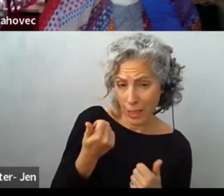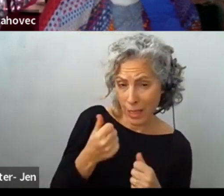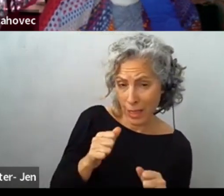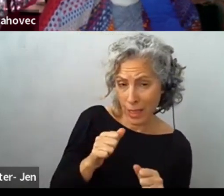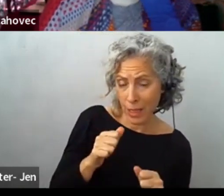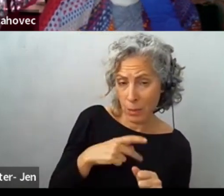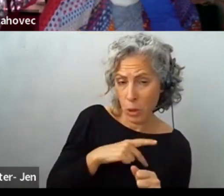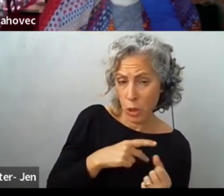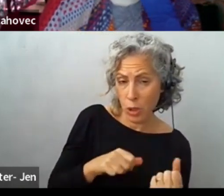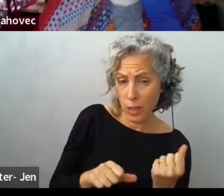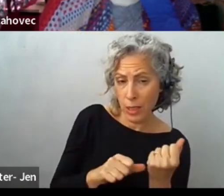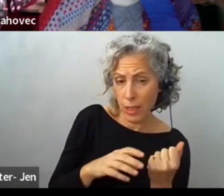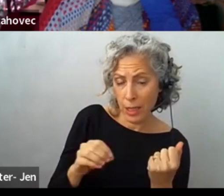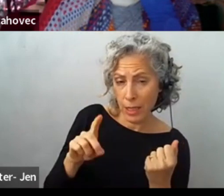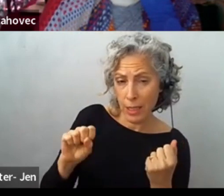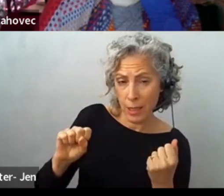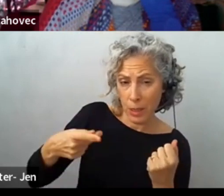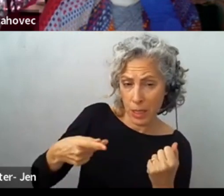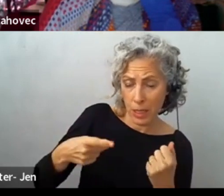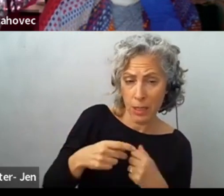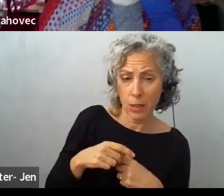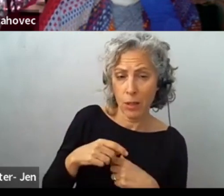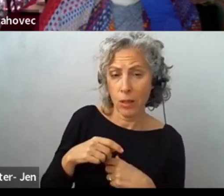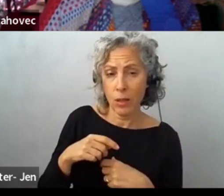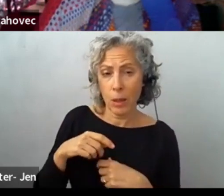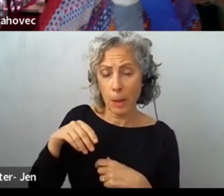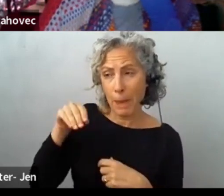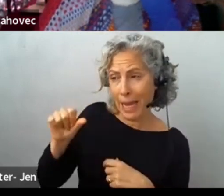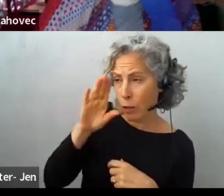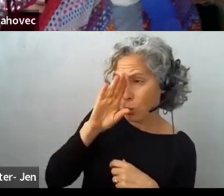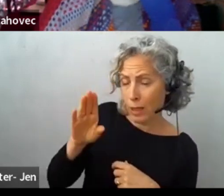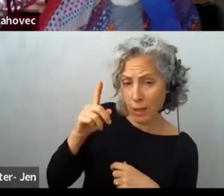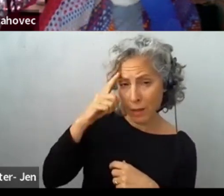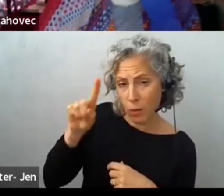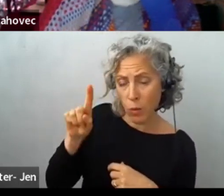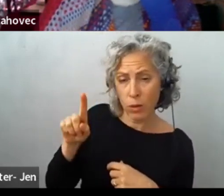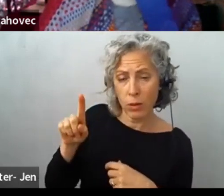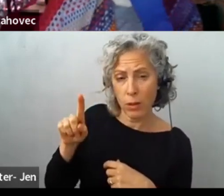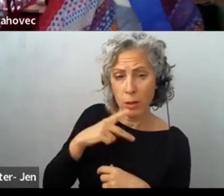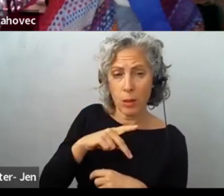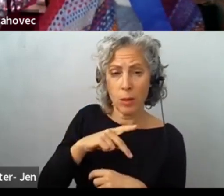and DSPS or the people that they serve? Paying directly for personal protective equipment